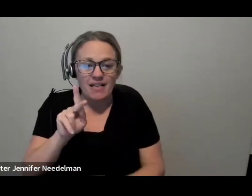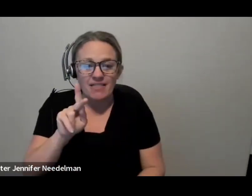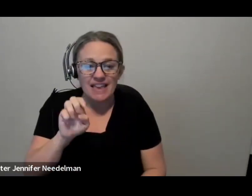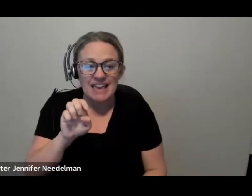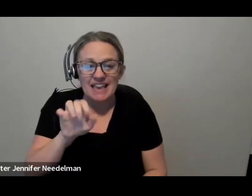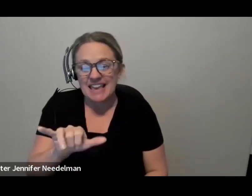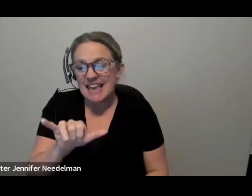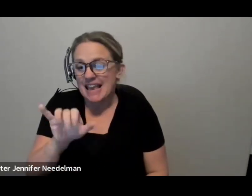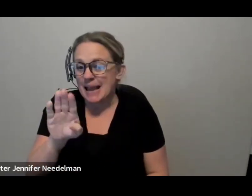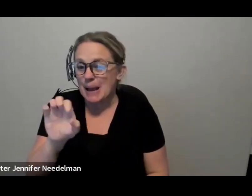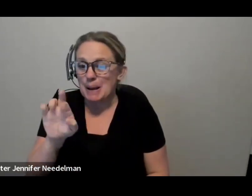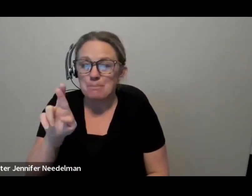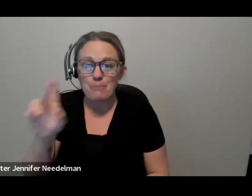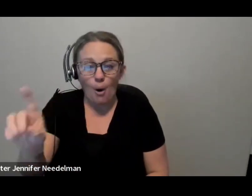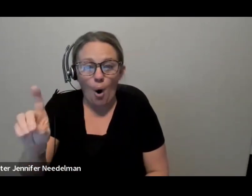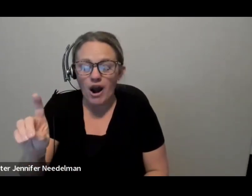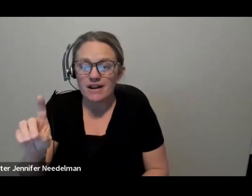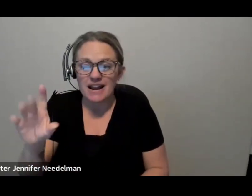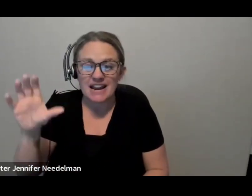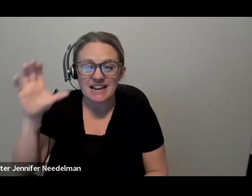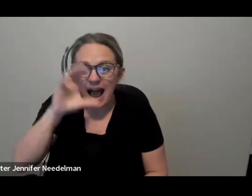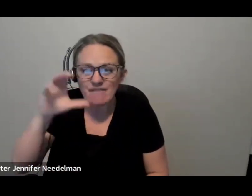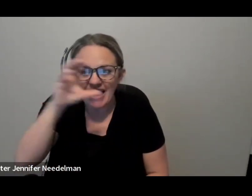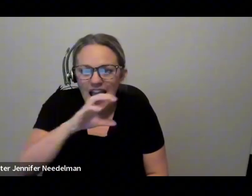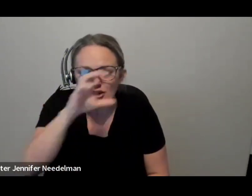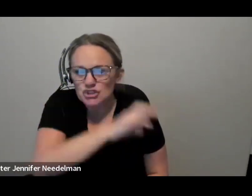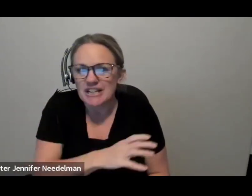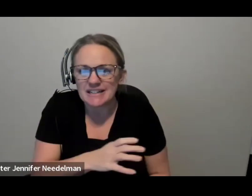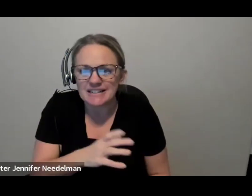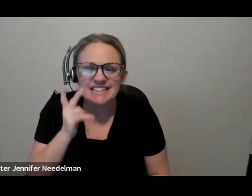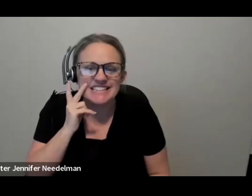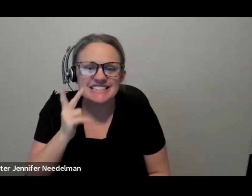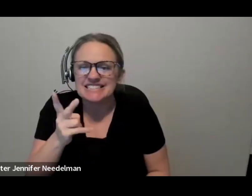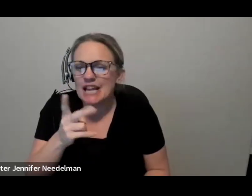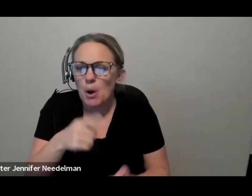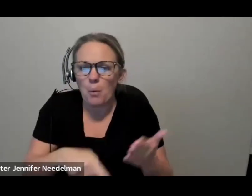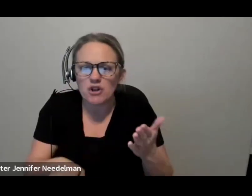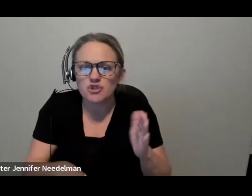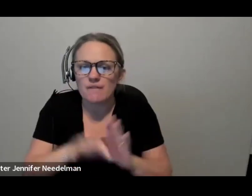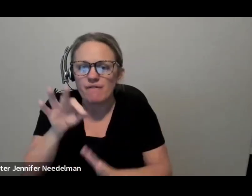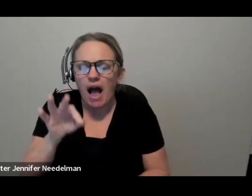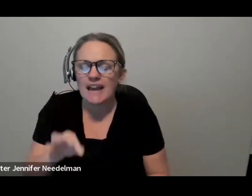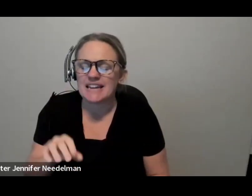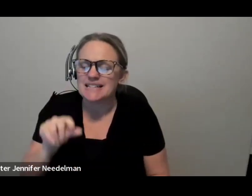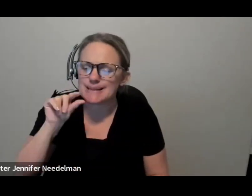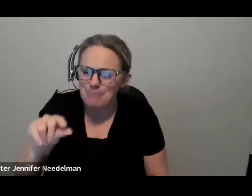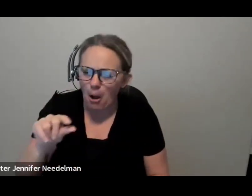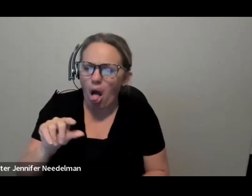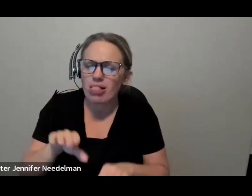Just tap through your product and see what you find. It's the really small baby steps and acknowledging